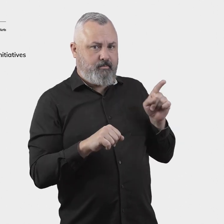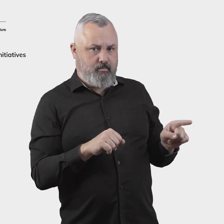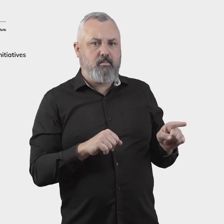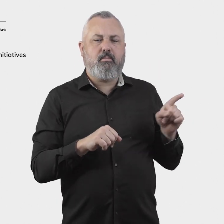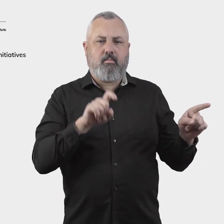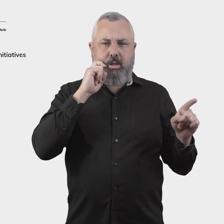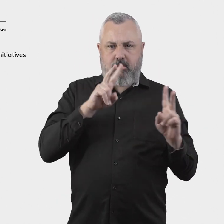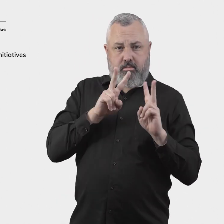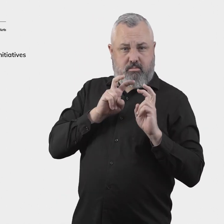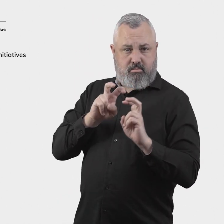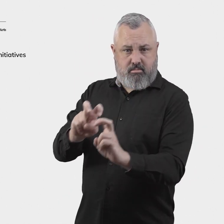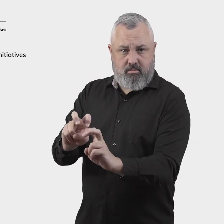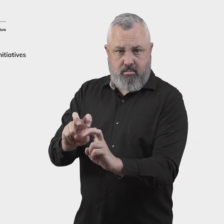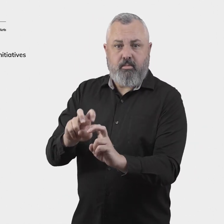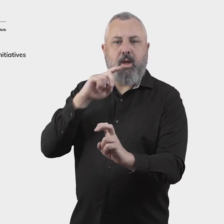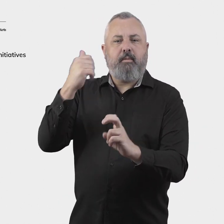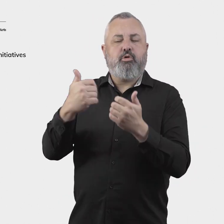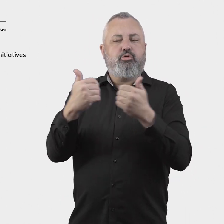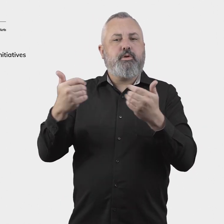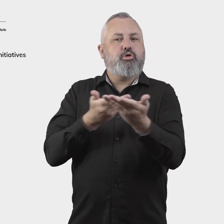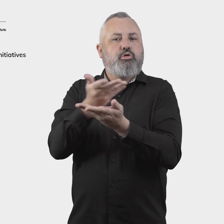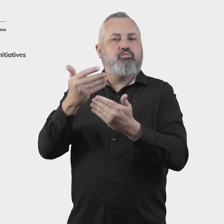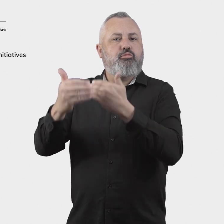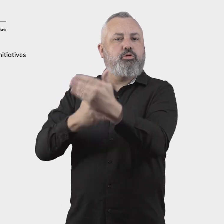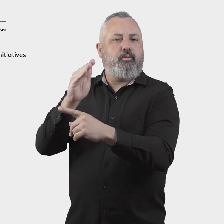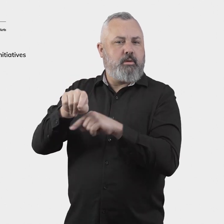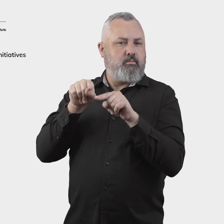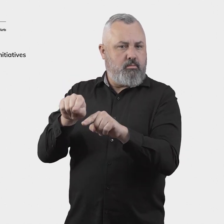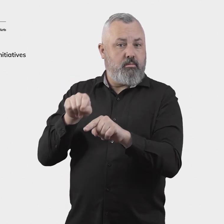these options through a separate process.